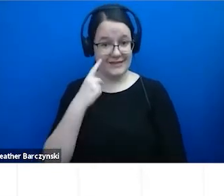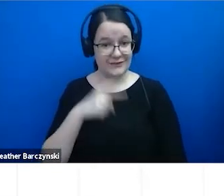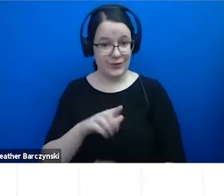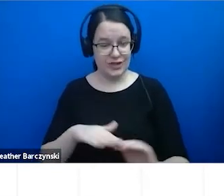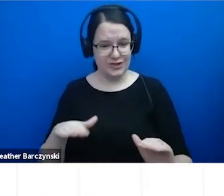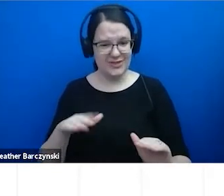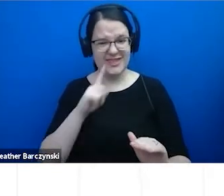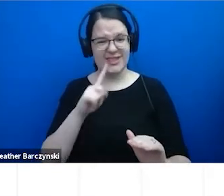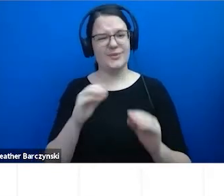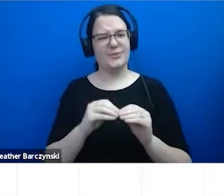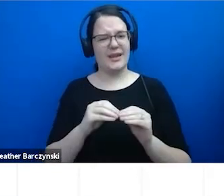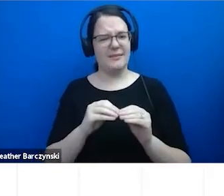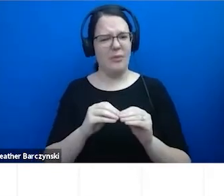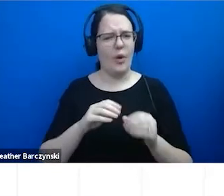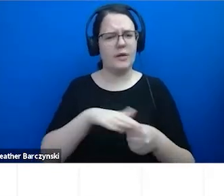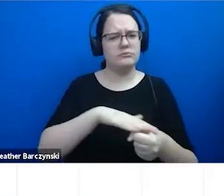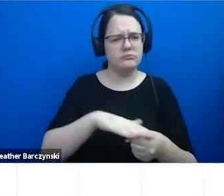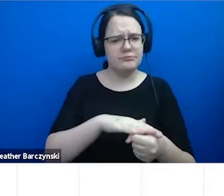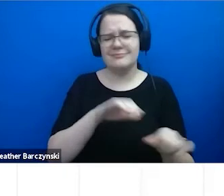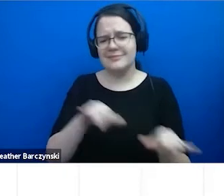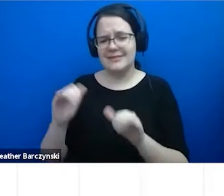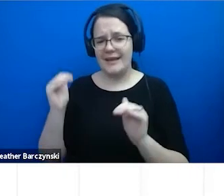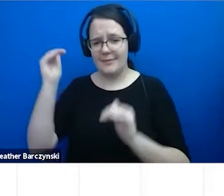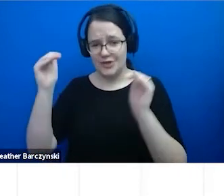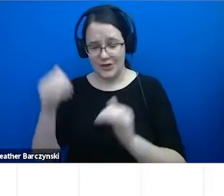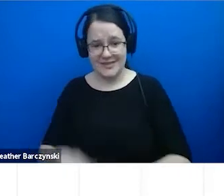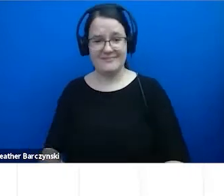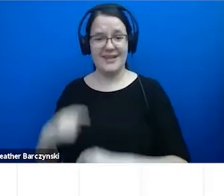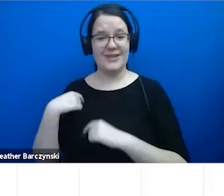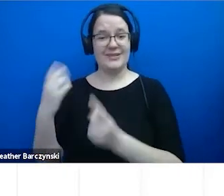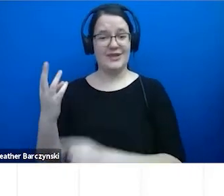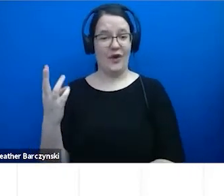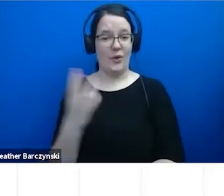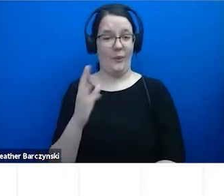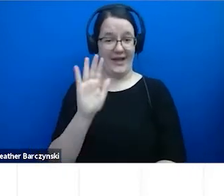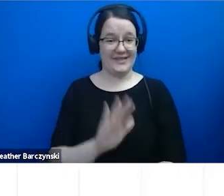been a recent very significant surge in the west coast with california really leading the way there